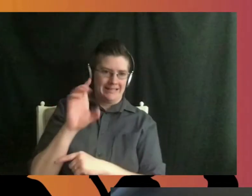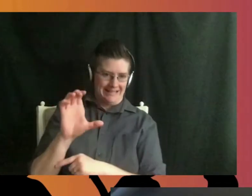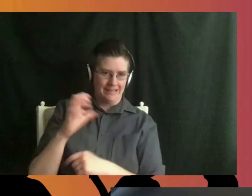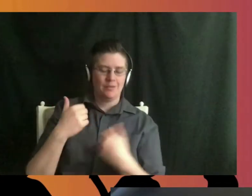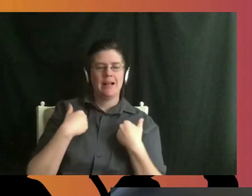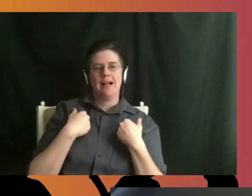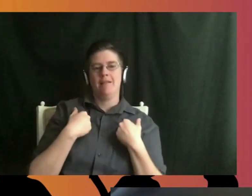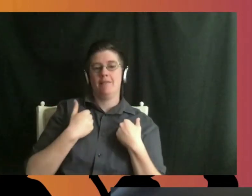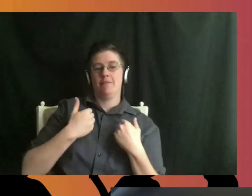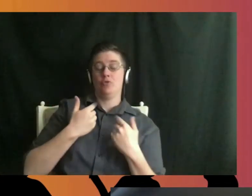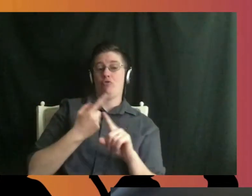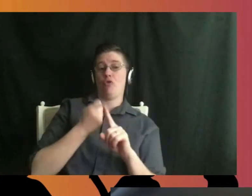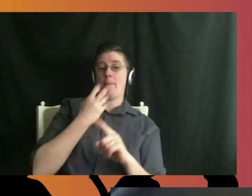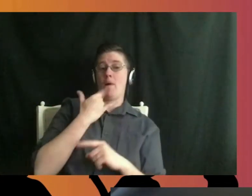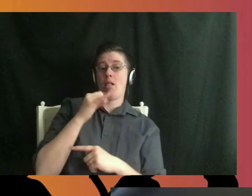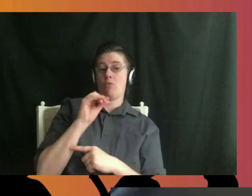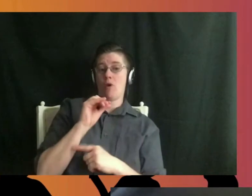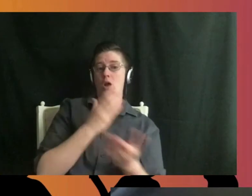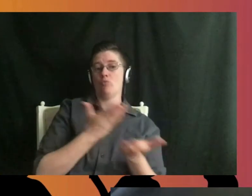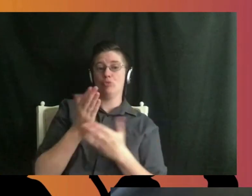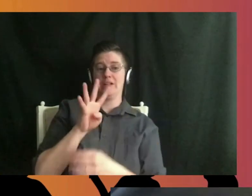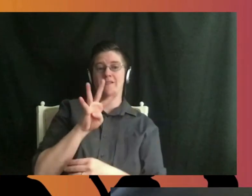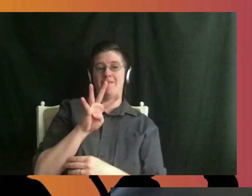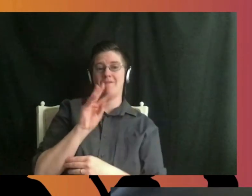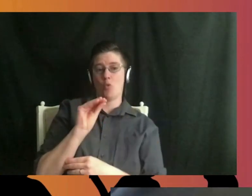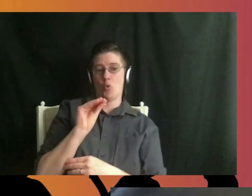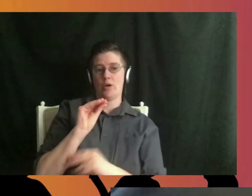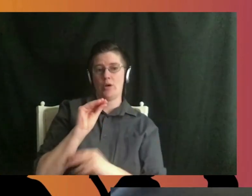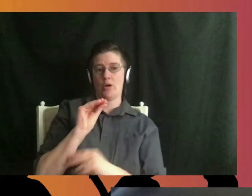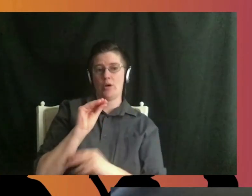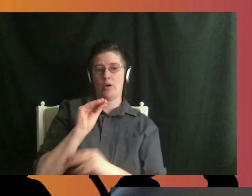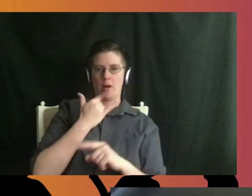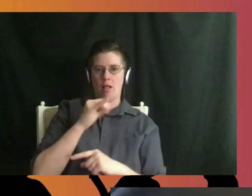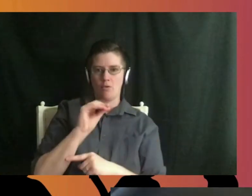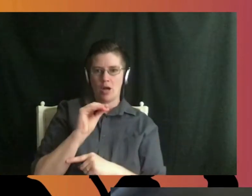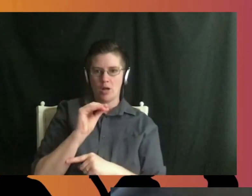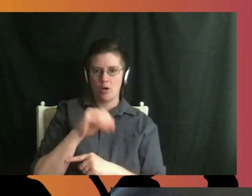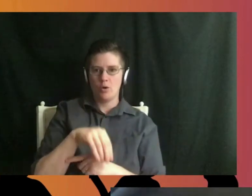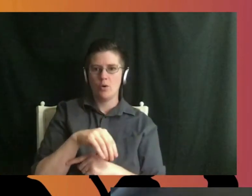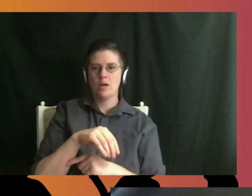um to washington dc next weekend uh where there will be thousands um